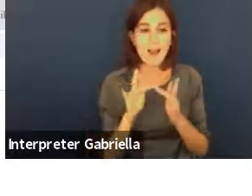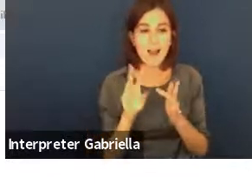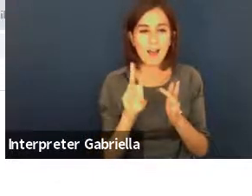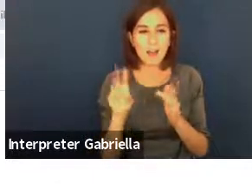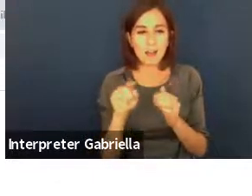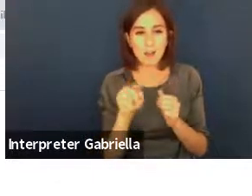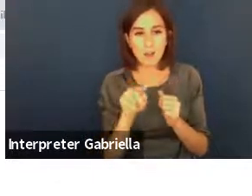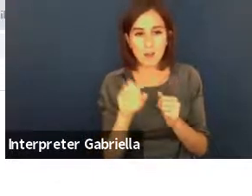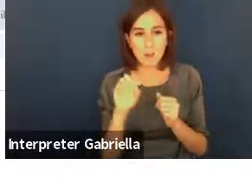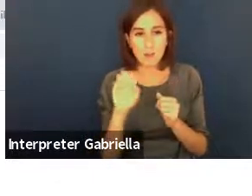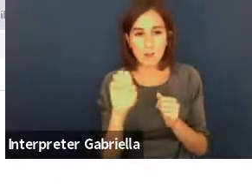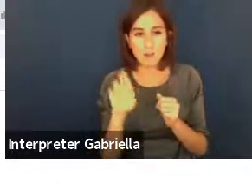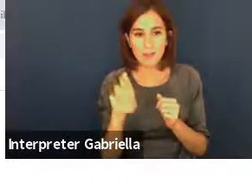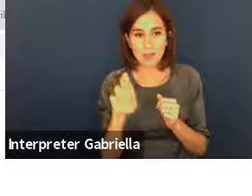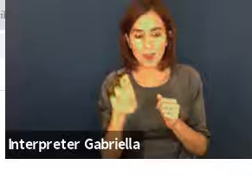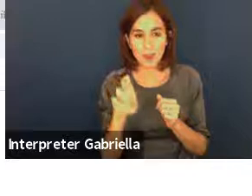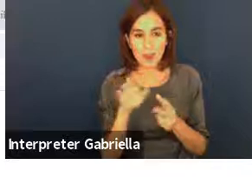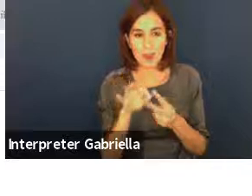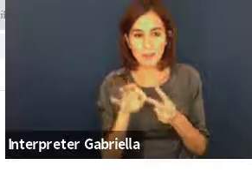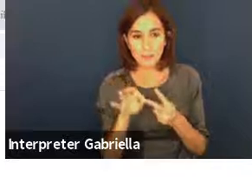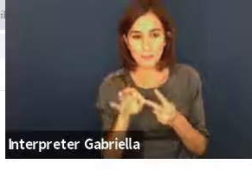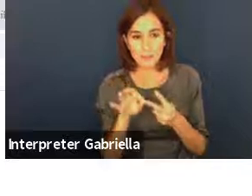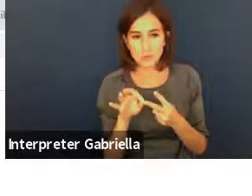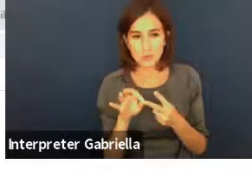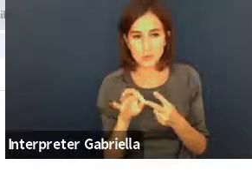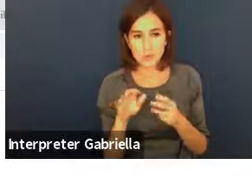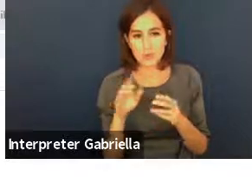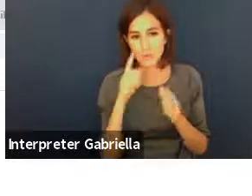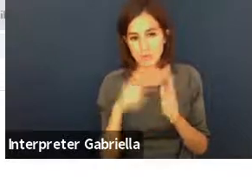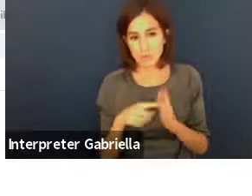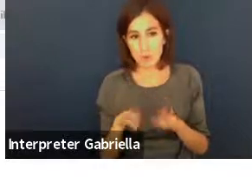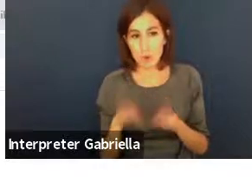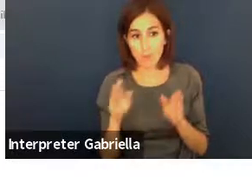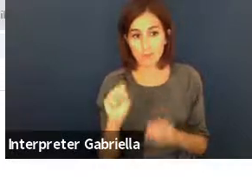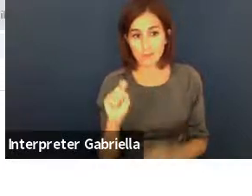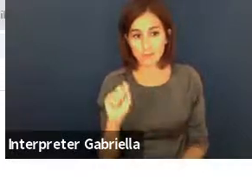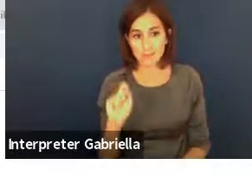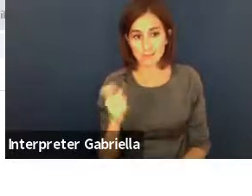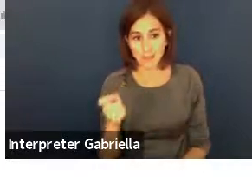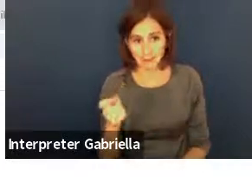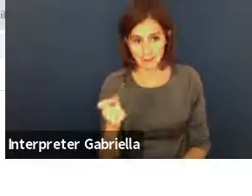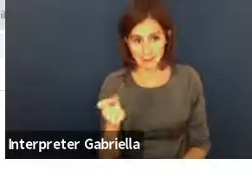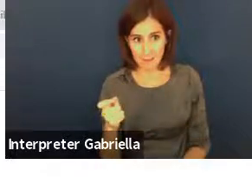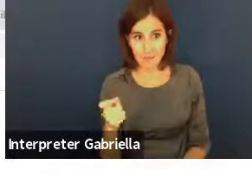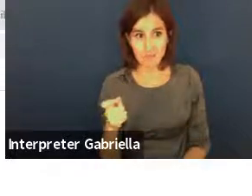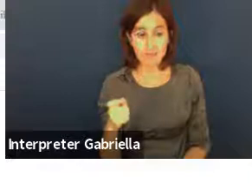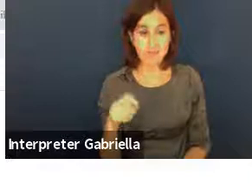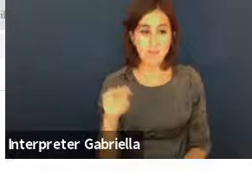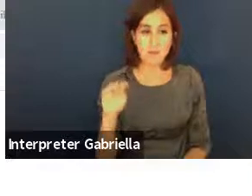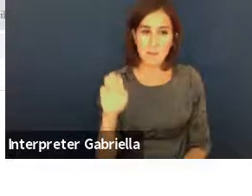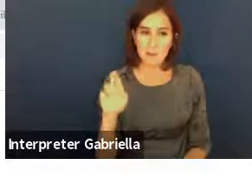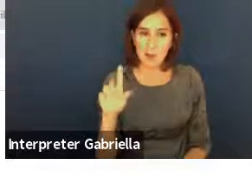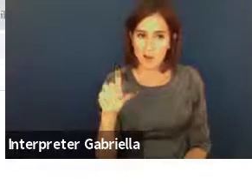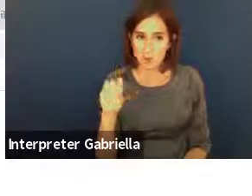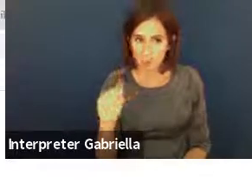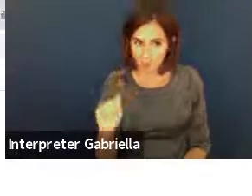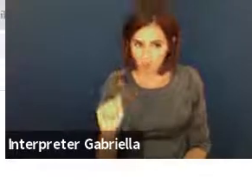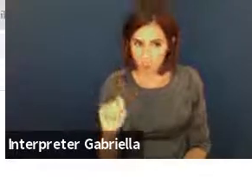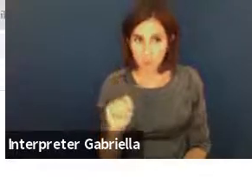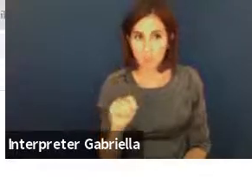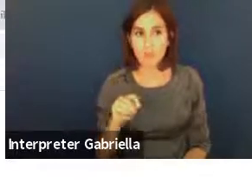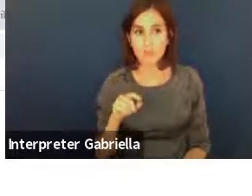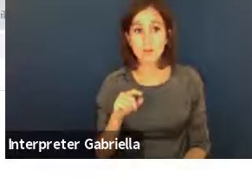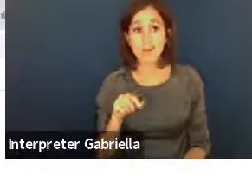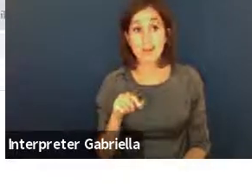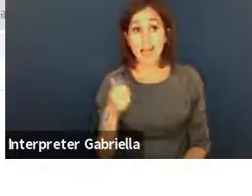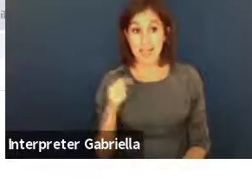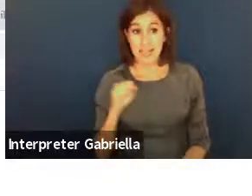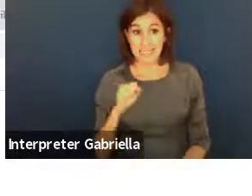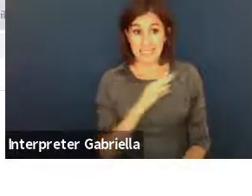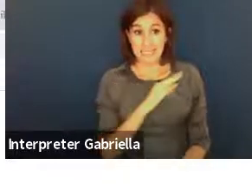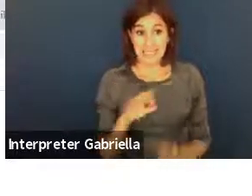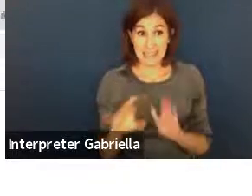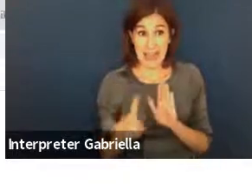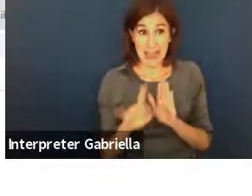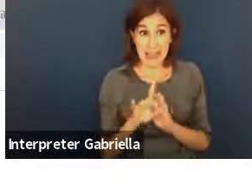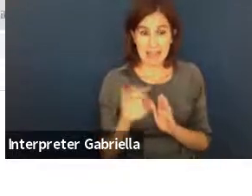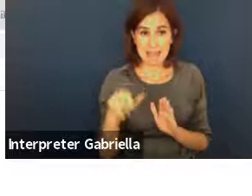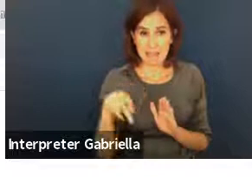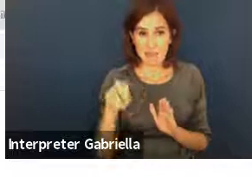Linda Kobashigawa: Oh, we are options to like OpenStack, so we are commons more low faculty select what it does is it's really just a portal from apps go so the interface will look very familiar.